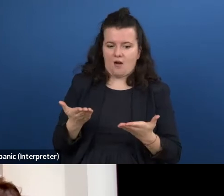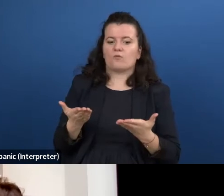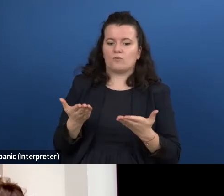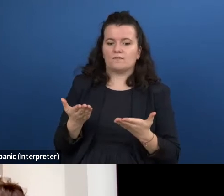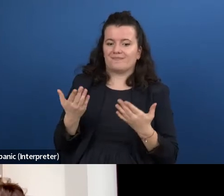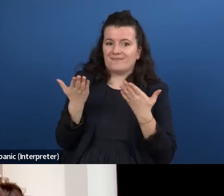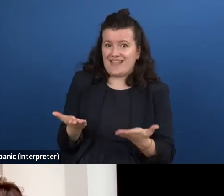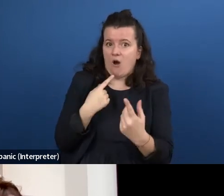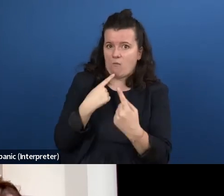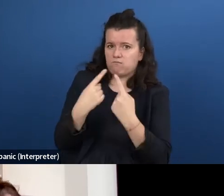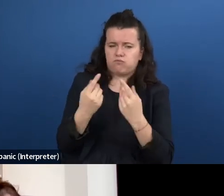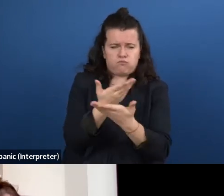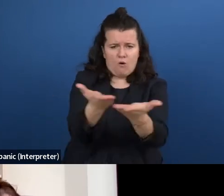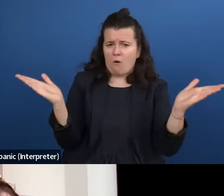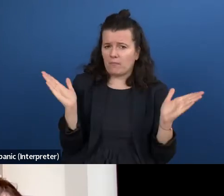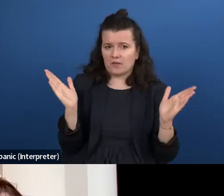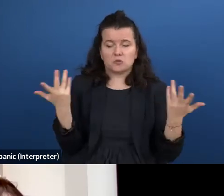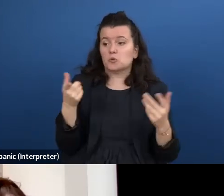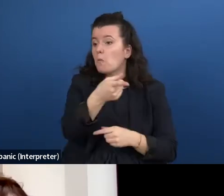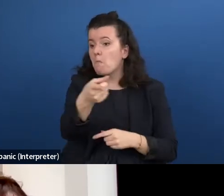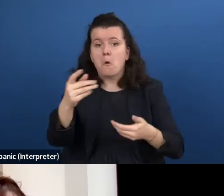before the house of parliament in 2022.